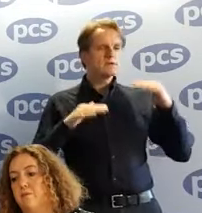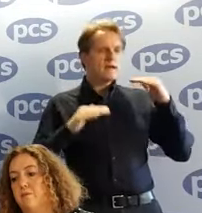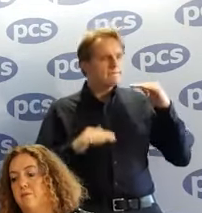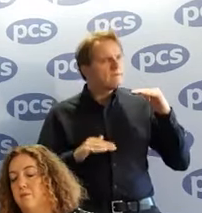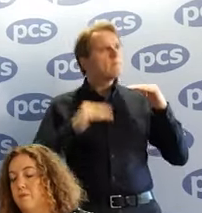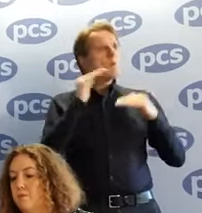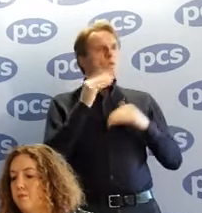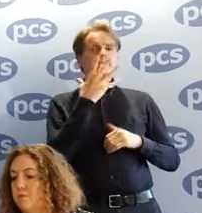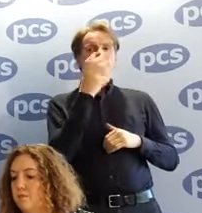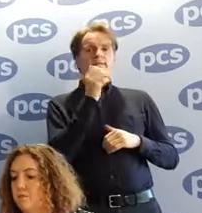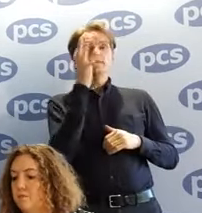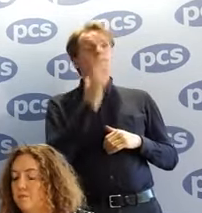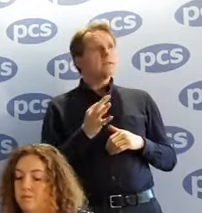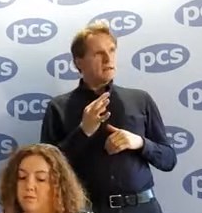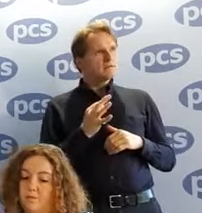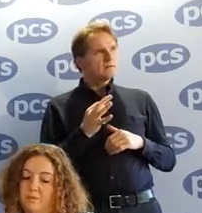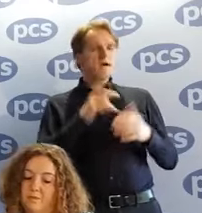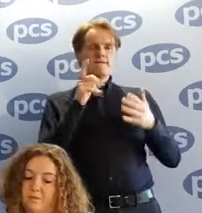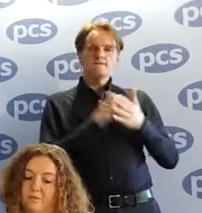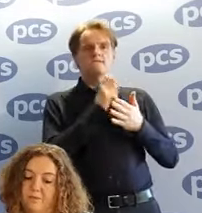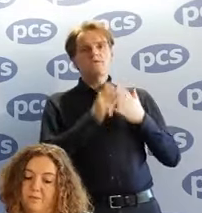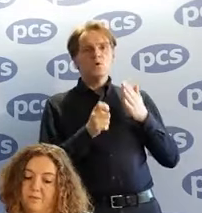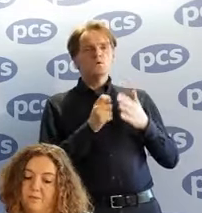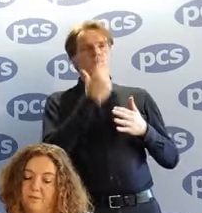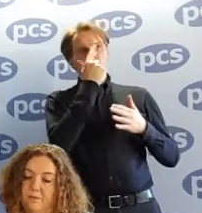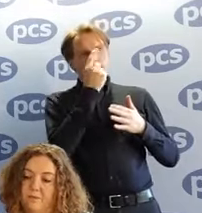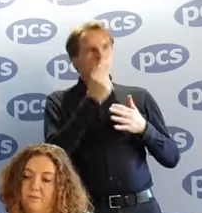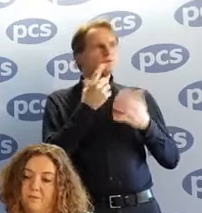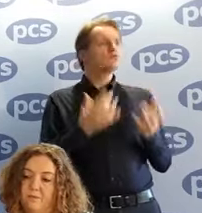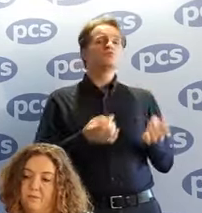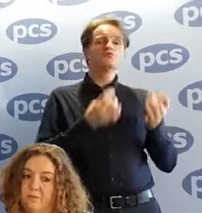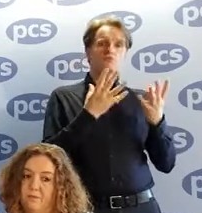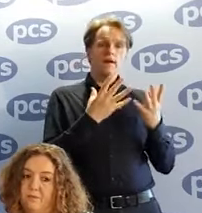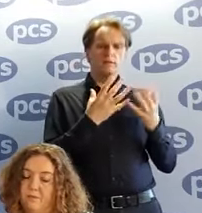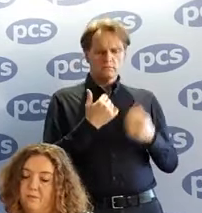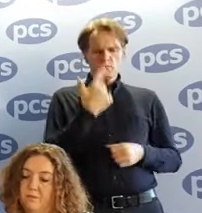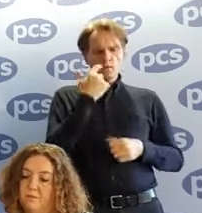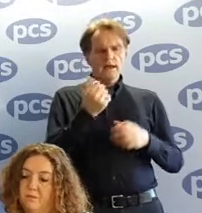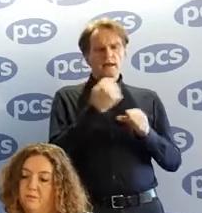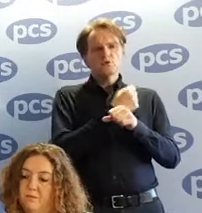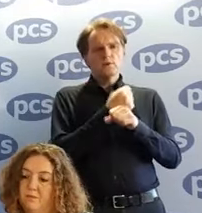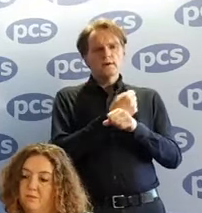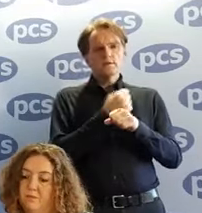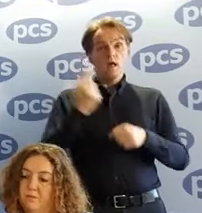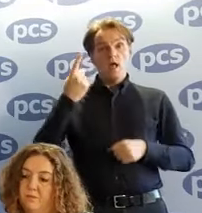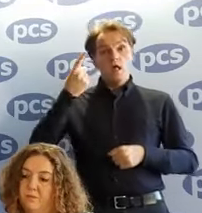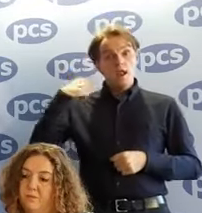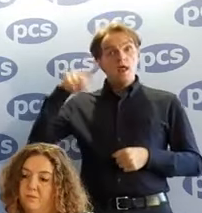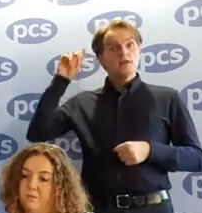pressure on them. Now, we can be confident we can beat it because in our consultative ballot last year we delivered the highest turnout in any